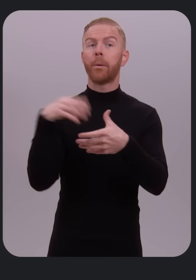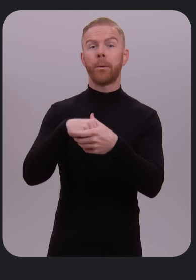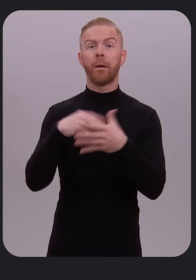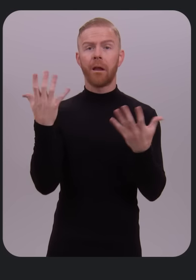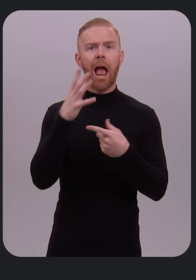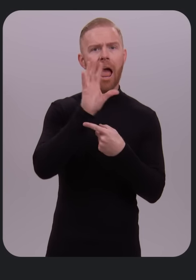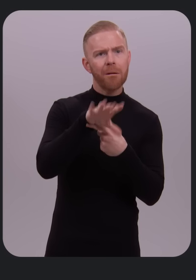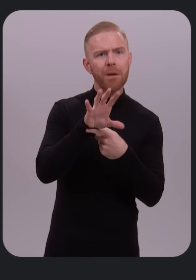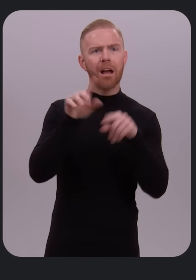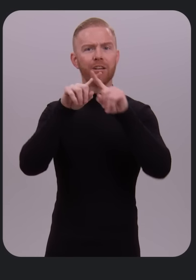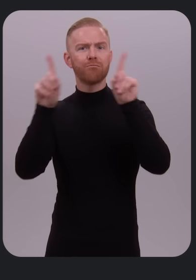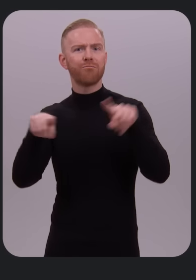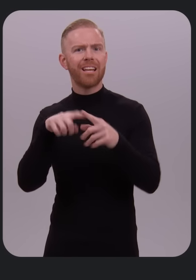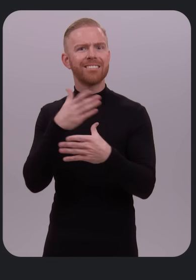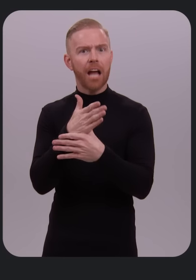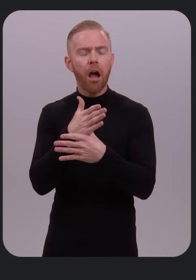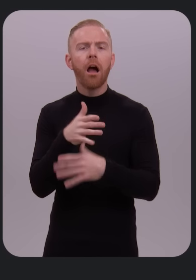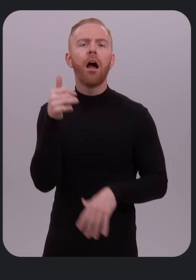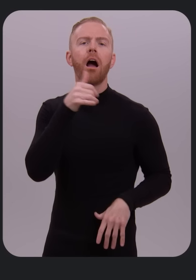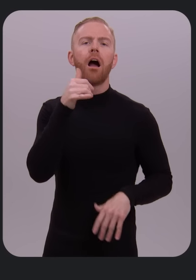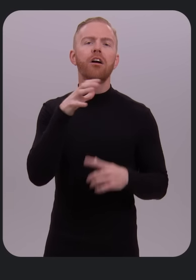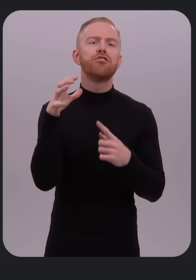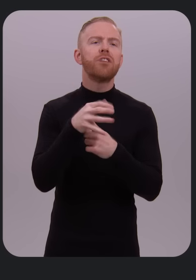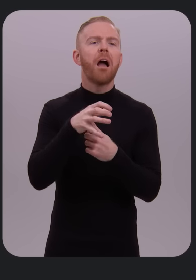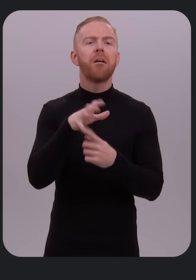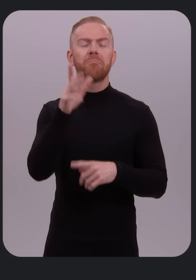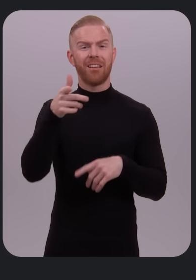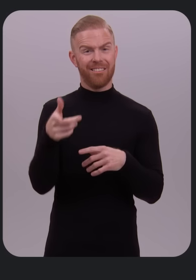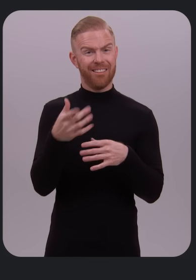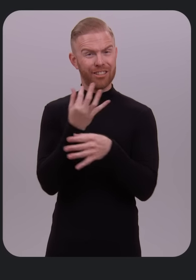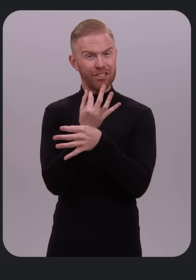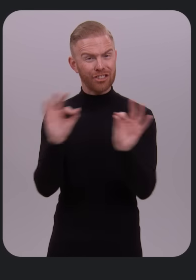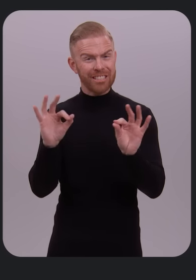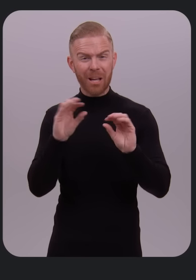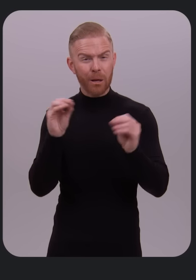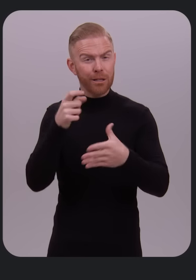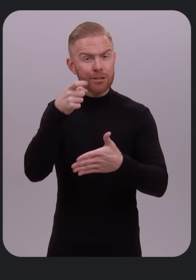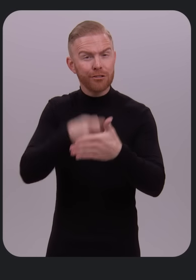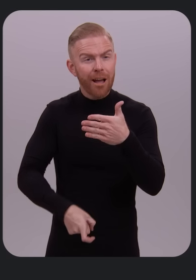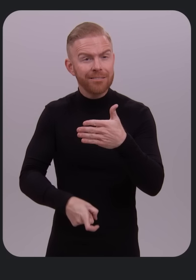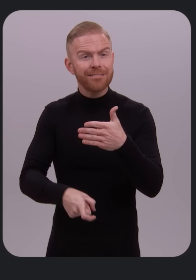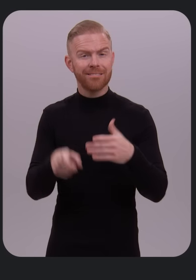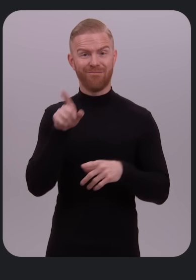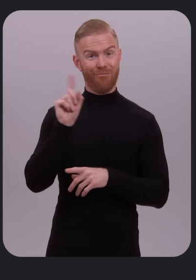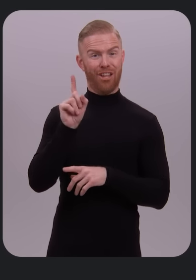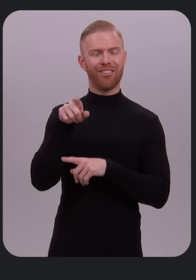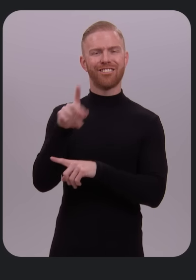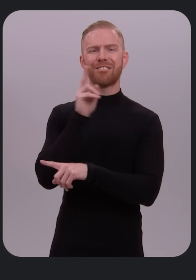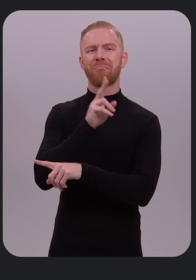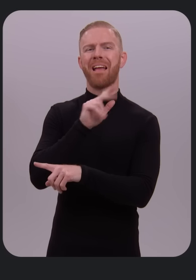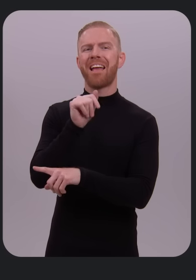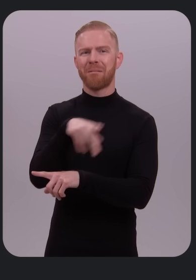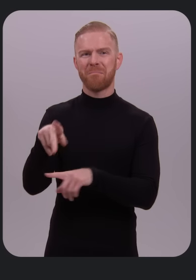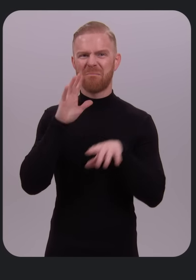are incredible. All of it is rolling out free of charge in the Gemini app, on Android and iOS today.